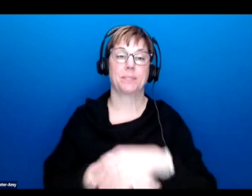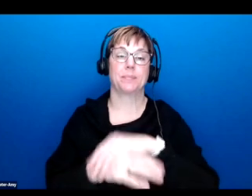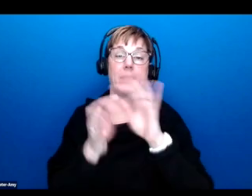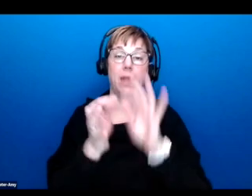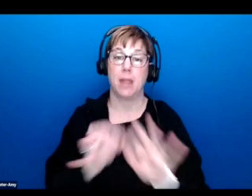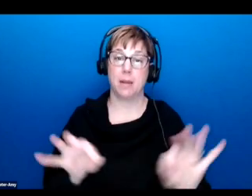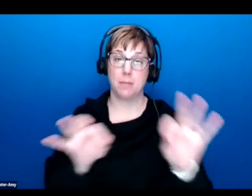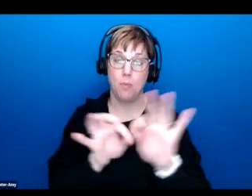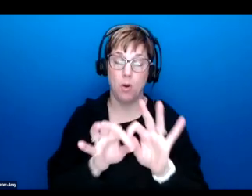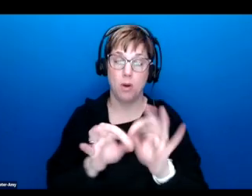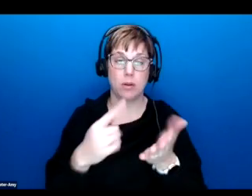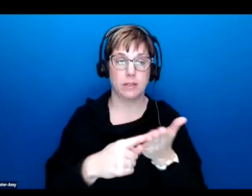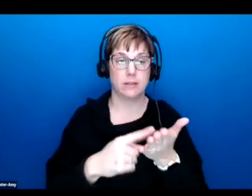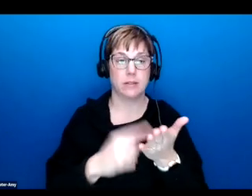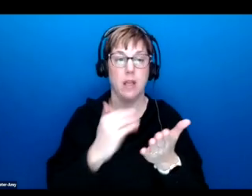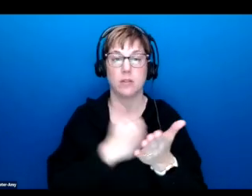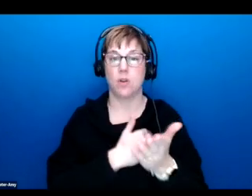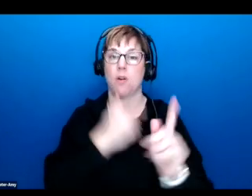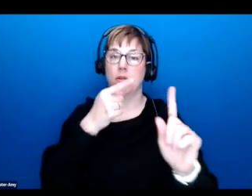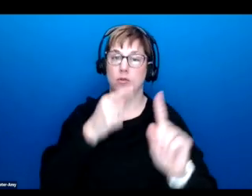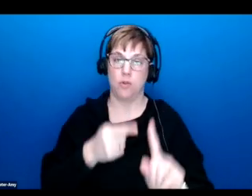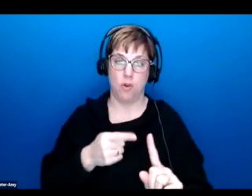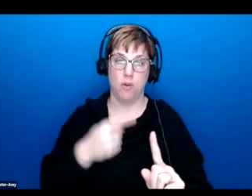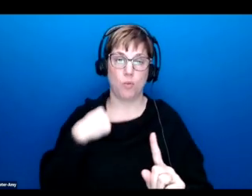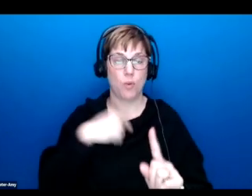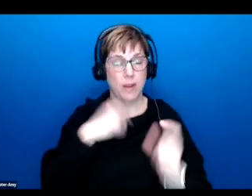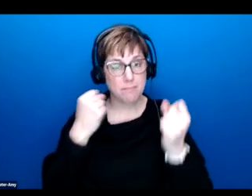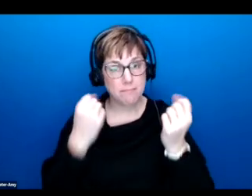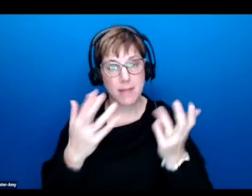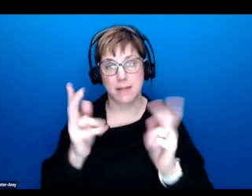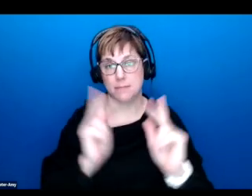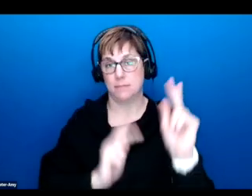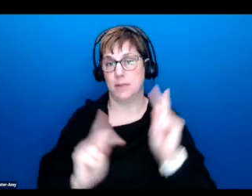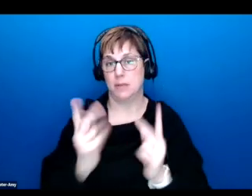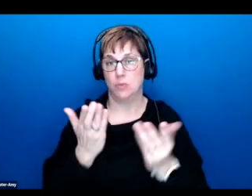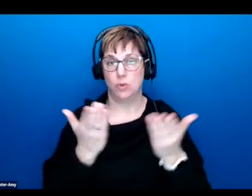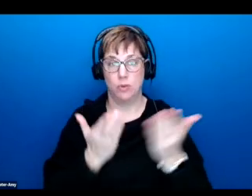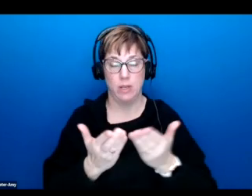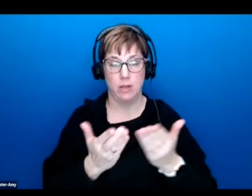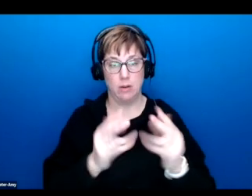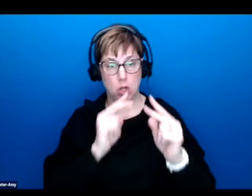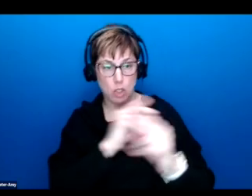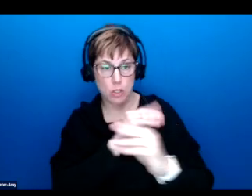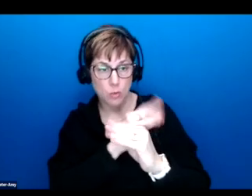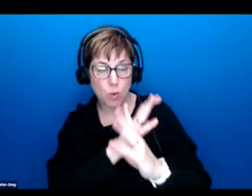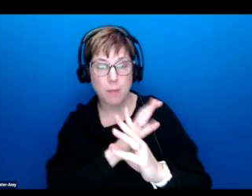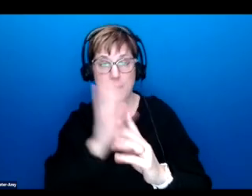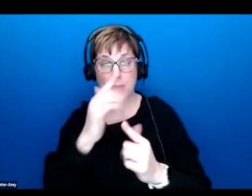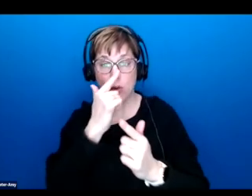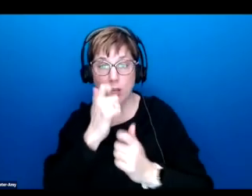also discuss our desired outcomes. We have so many folks here that are approaching this webinar with many different interests.